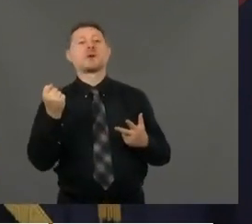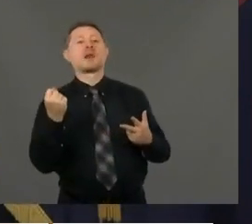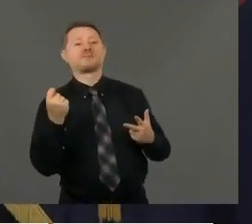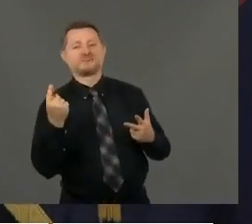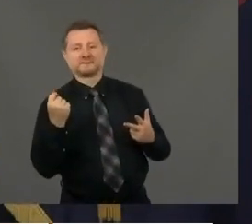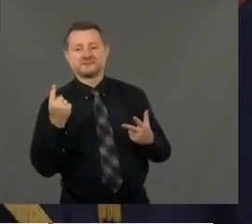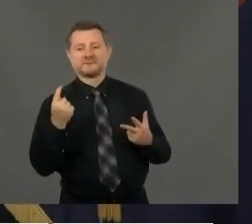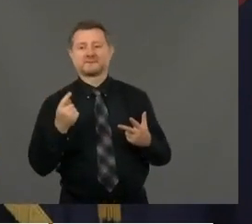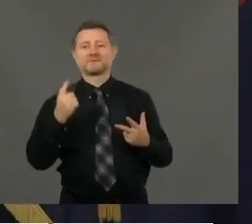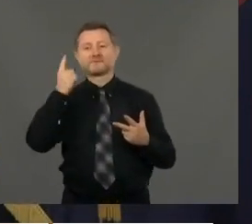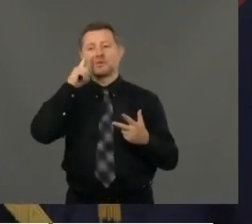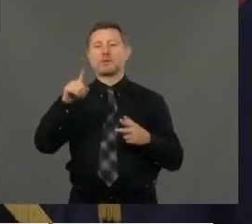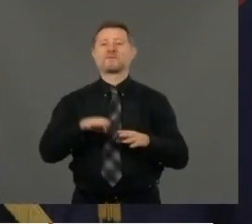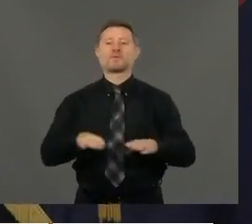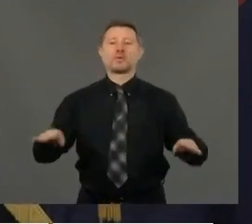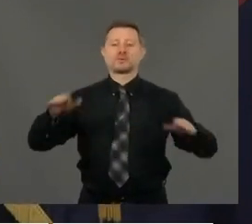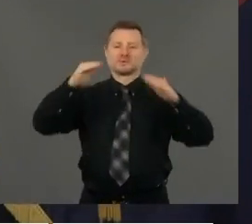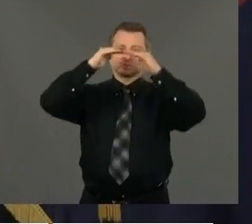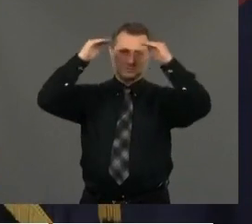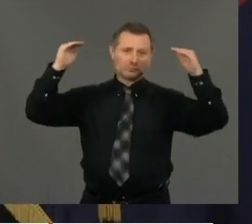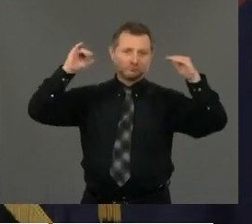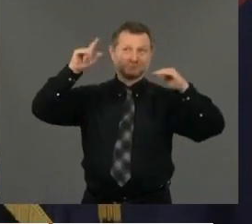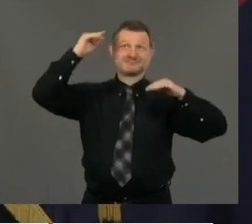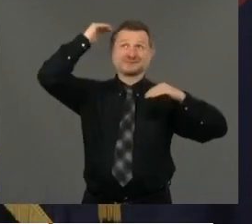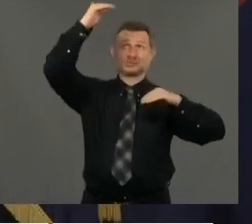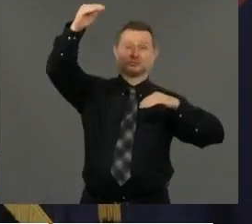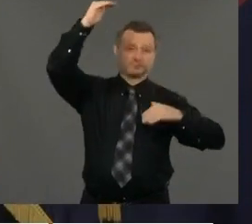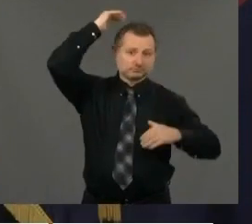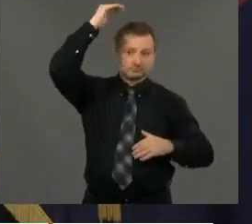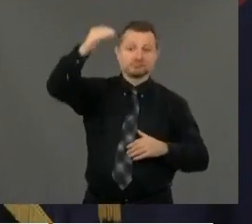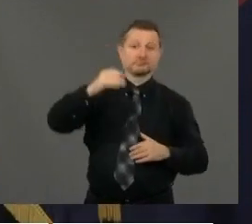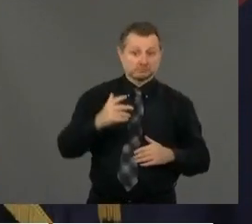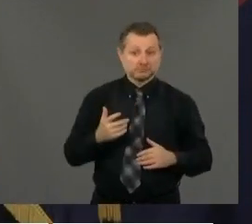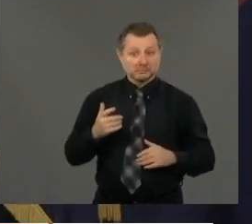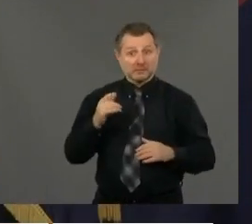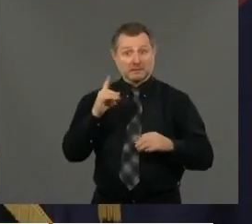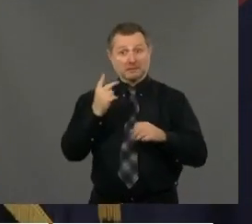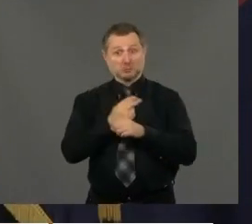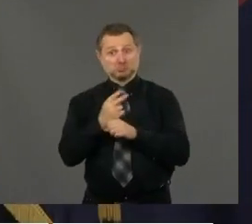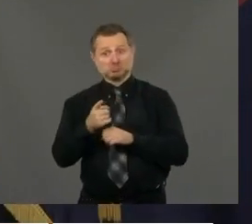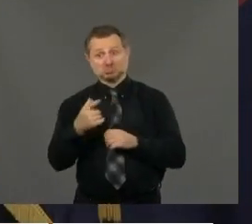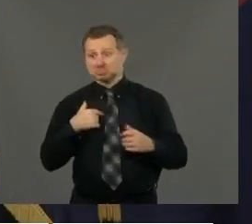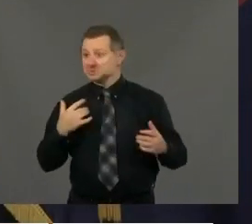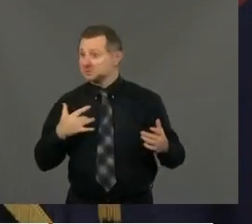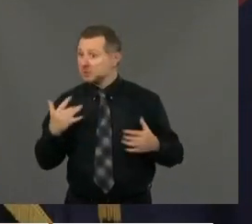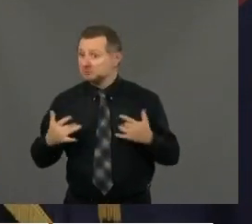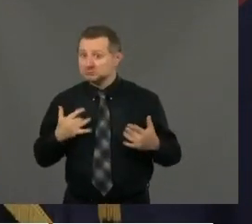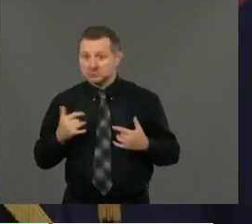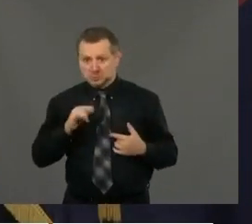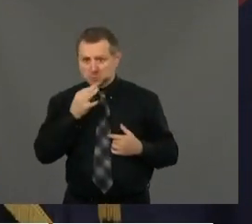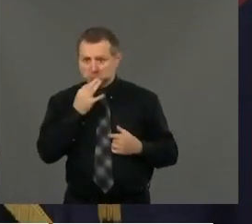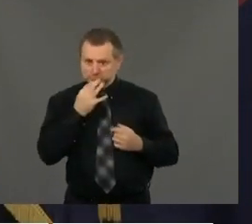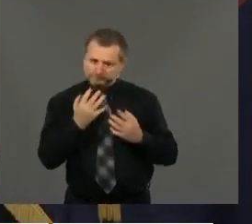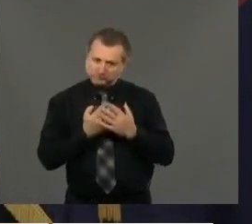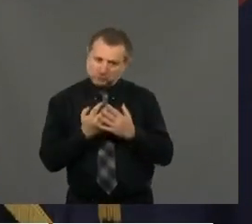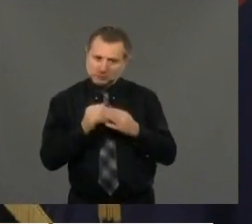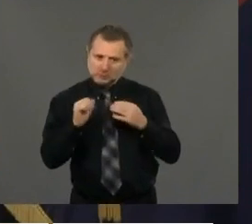OTHERWISE YOU HAVE TO HAVE A MERV 13 FOR A LARGE CONGREGATE